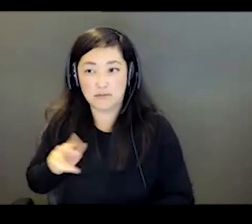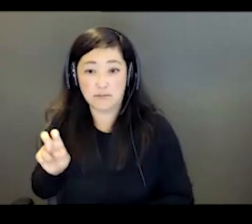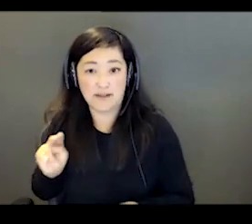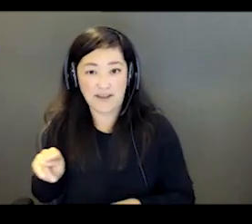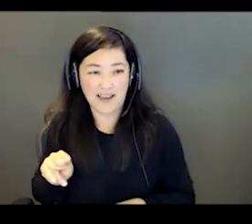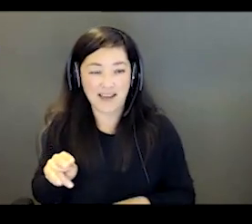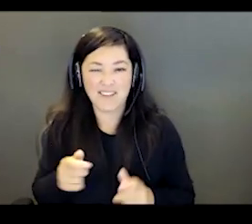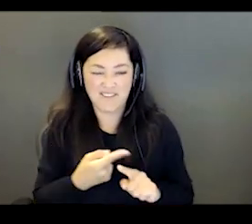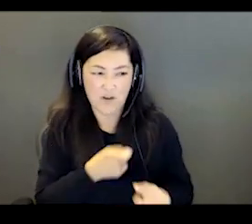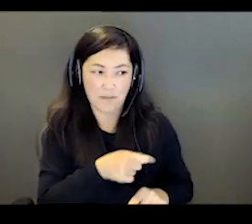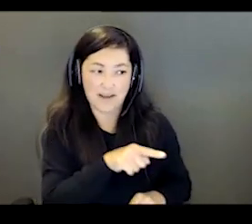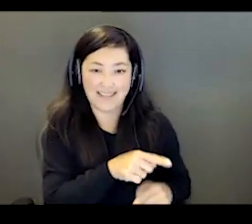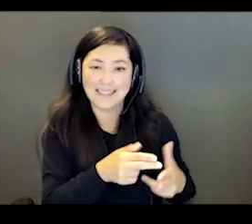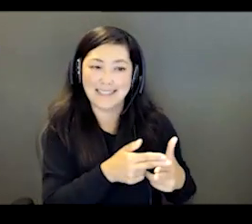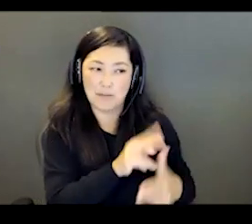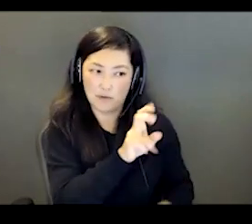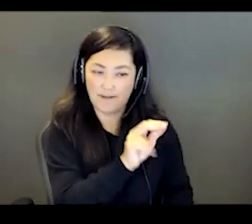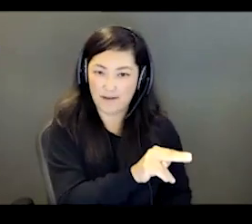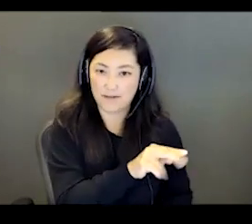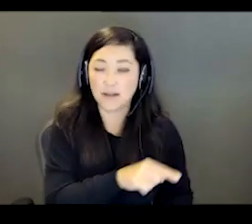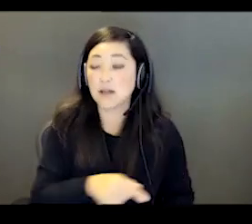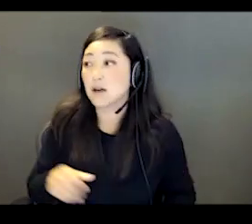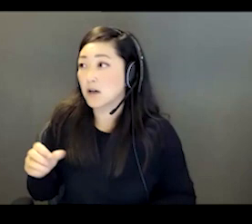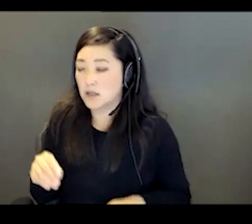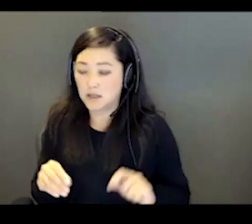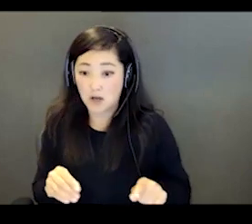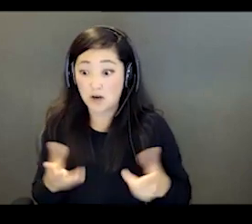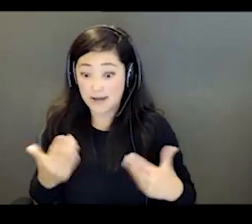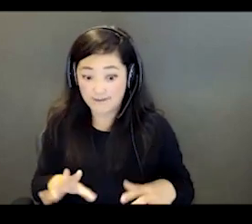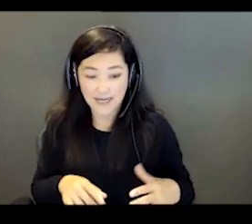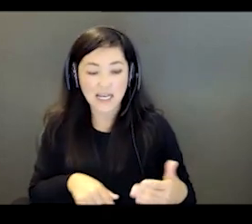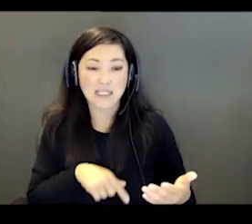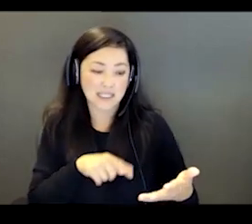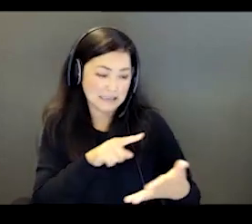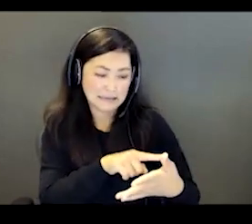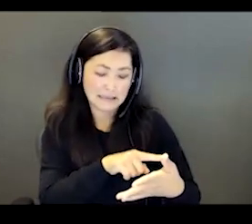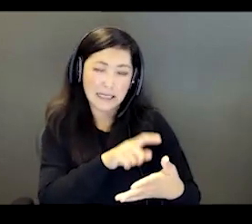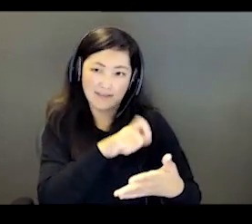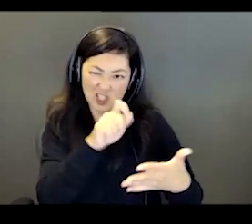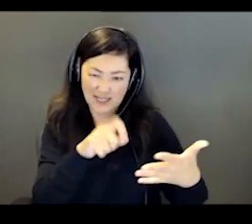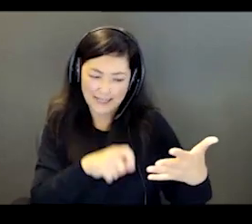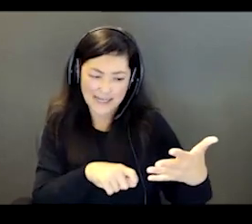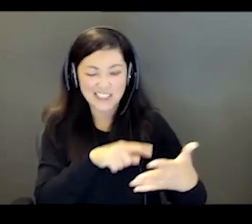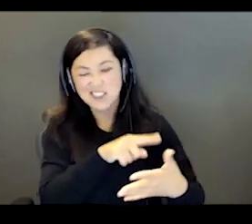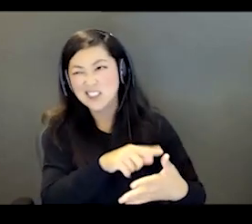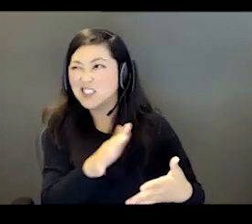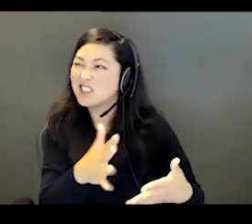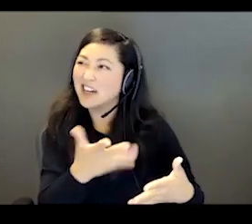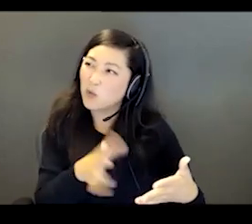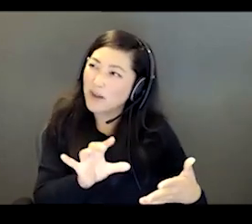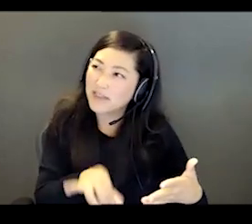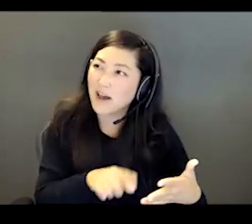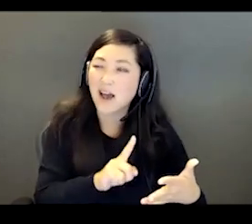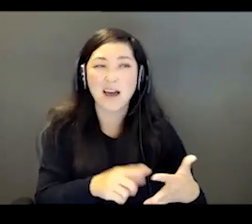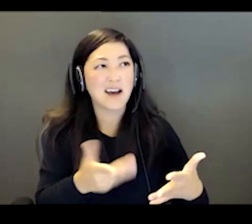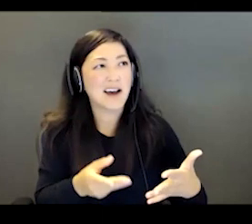Yes, I don't wanna have to fuss setting up a bed or a kitchen, you know, bringing out account stove.